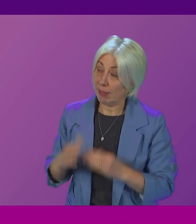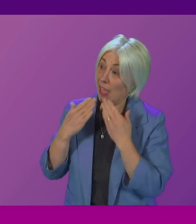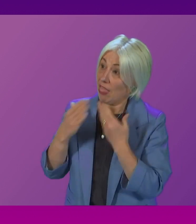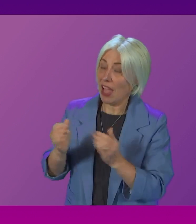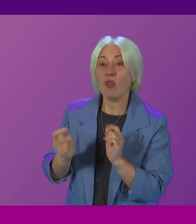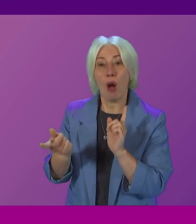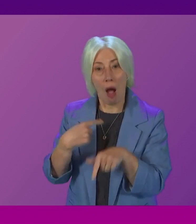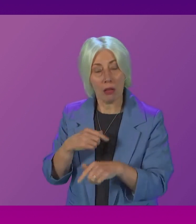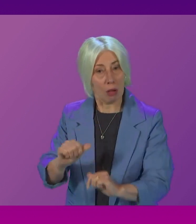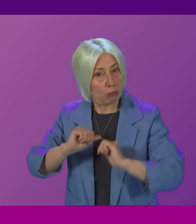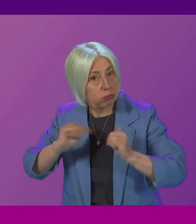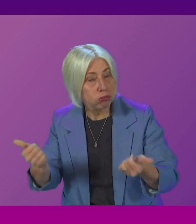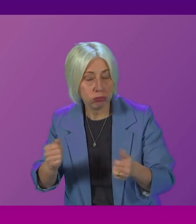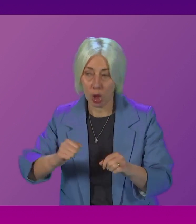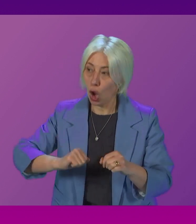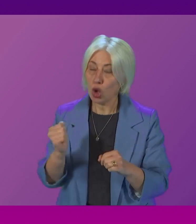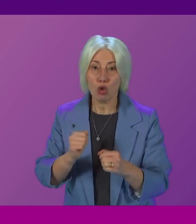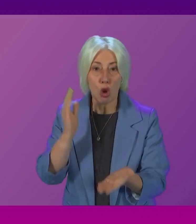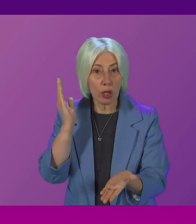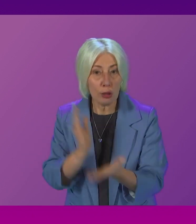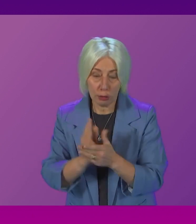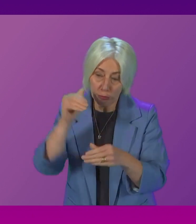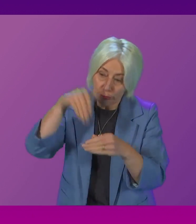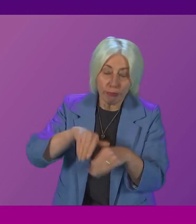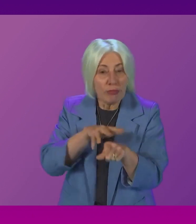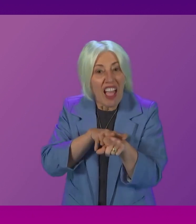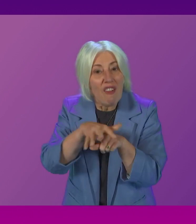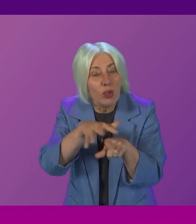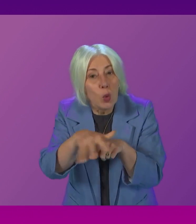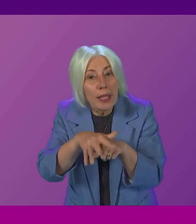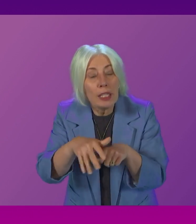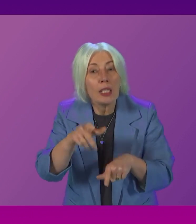It is great to see Scotland playing an influential role on the world stage and